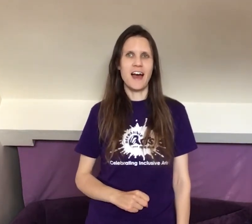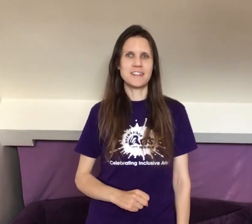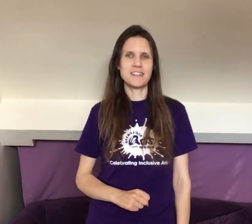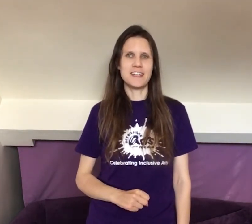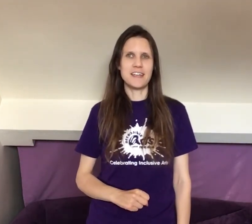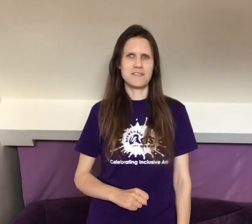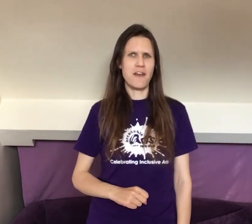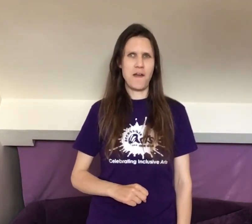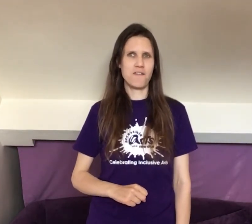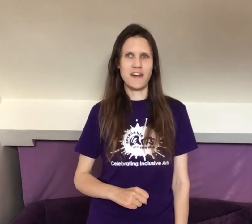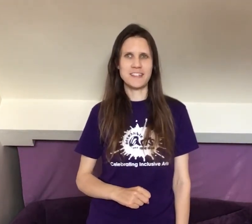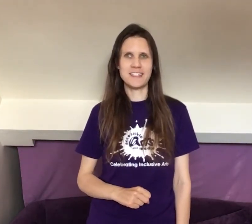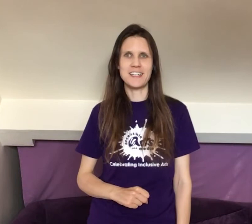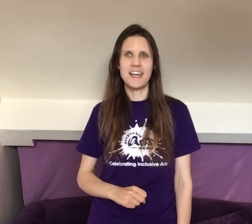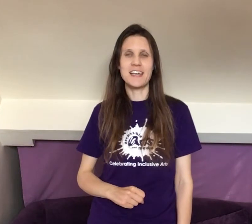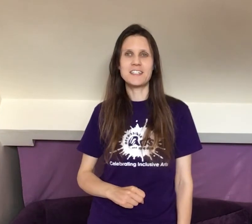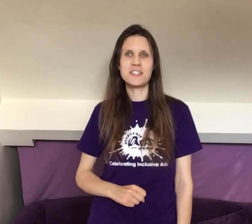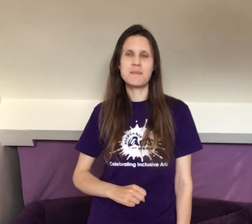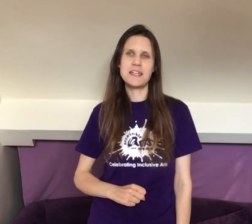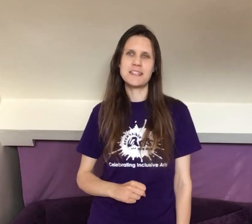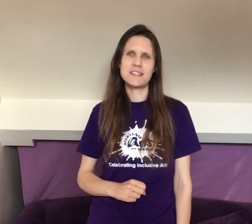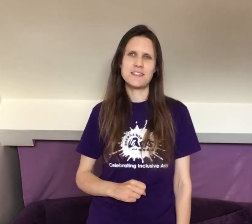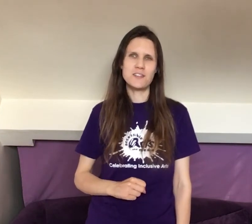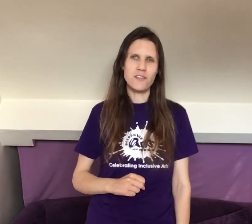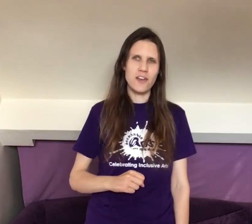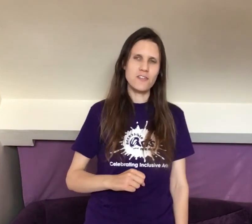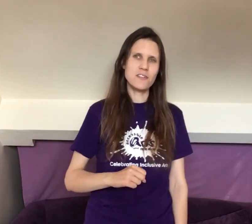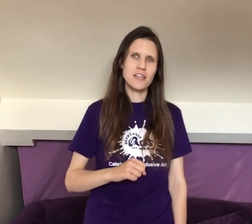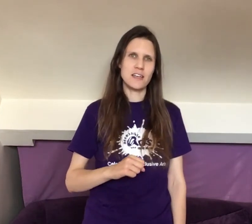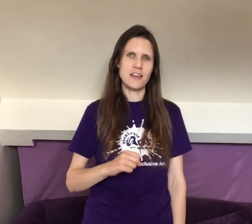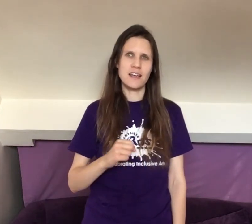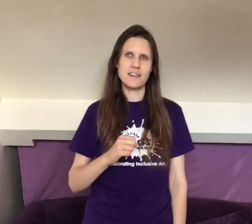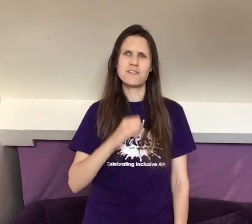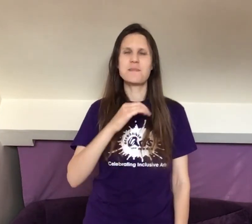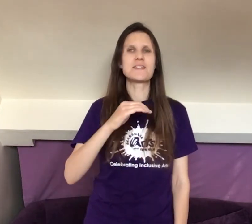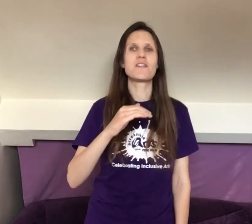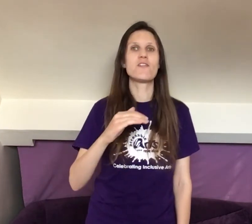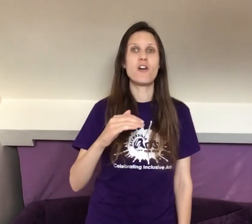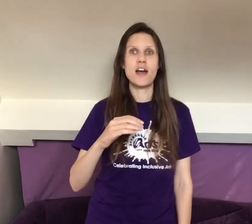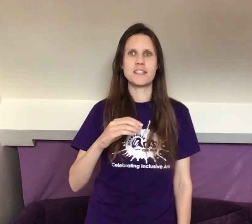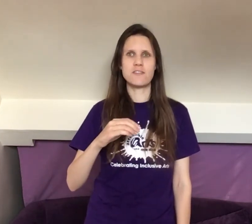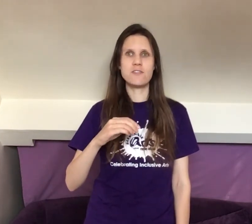and it’s very old fashioned. It just means, sort of, if you think, it sort of means on the horizon,